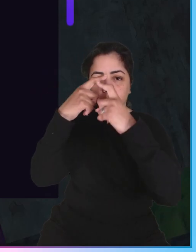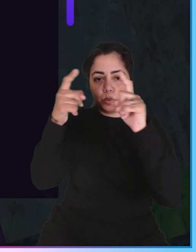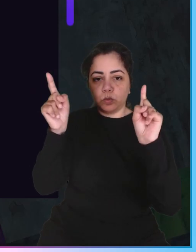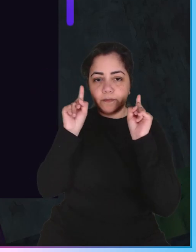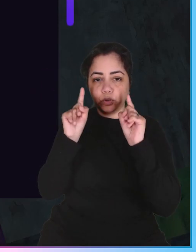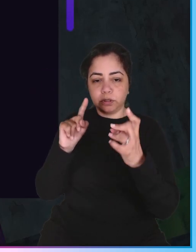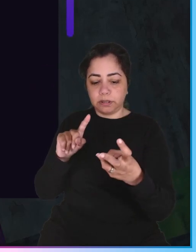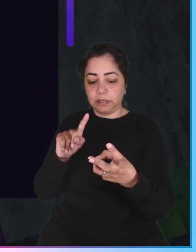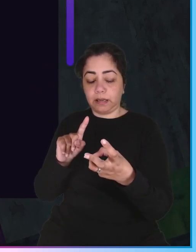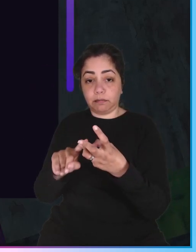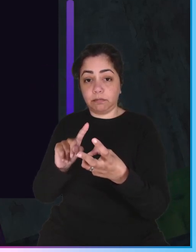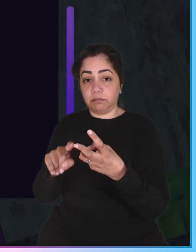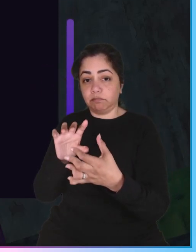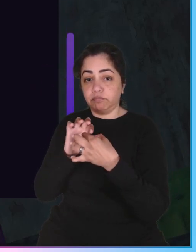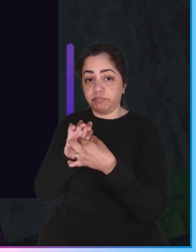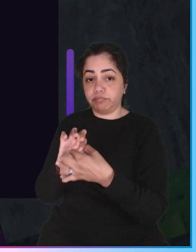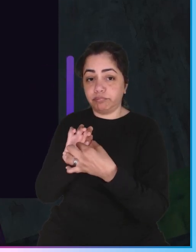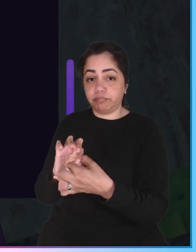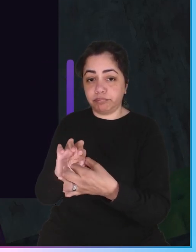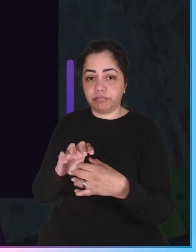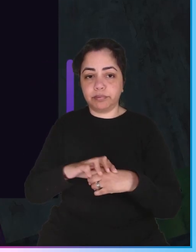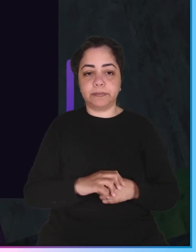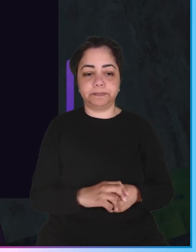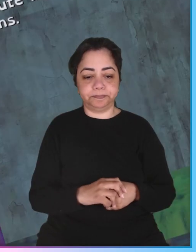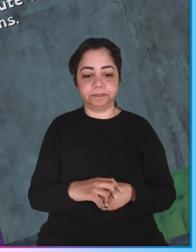All accessibility features can be toggled at any time.